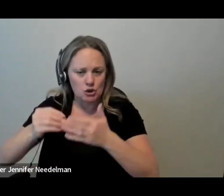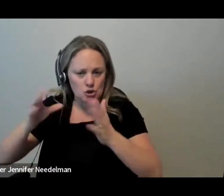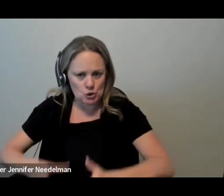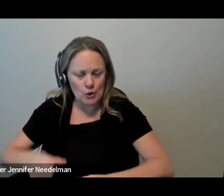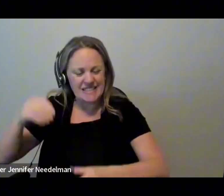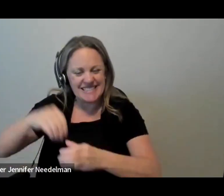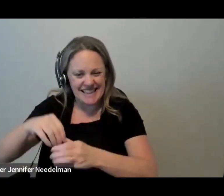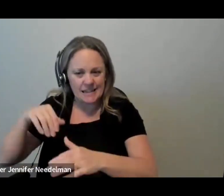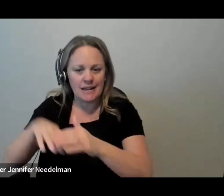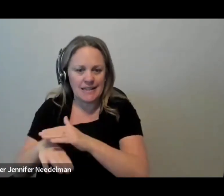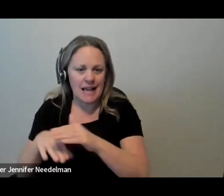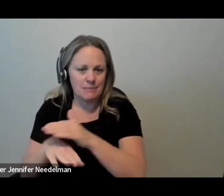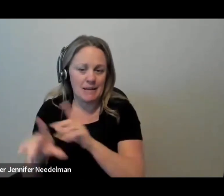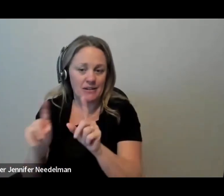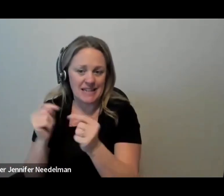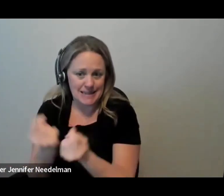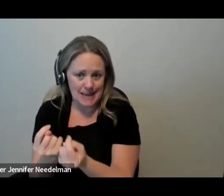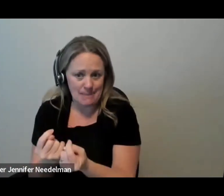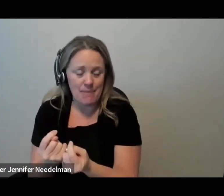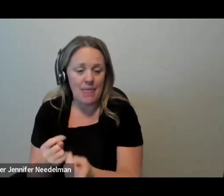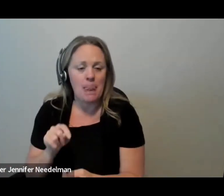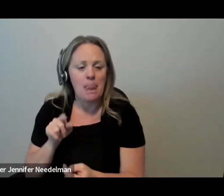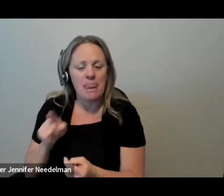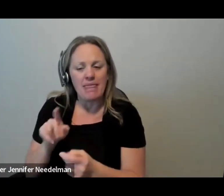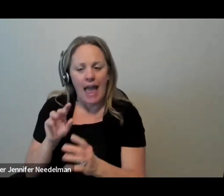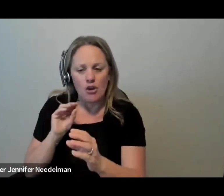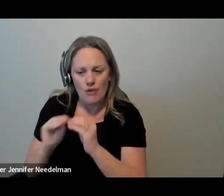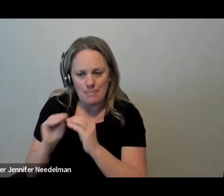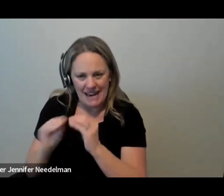who remediates course materials for accessibility,